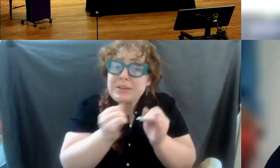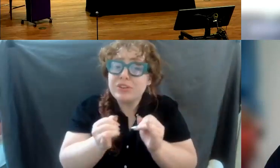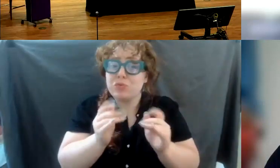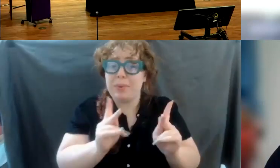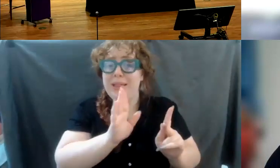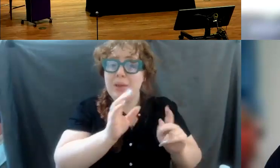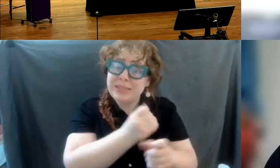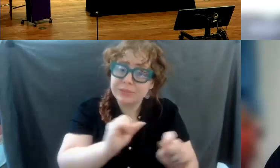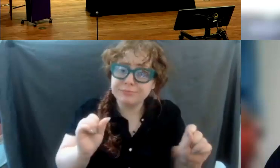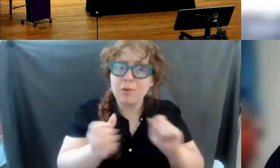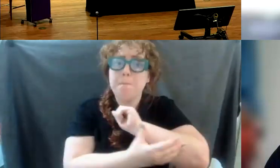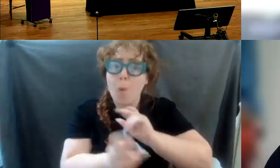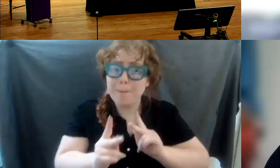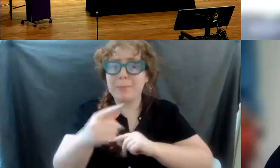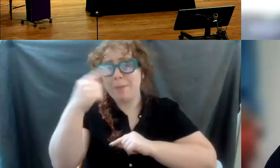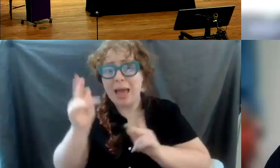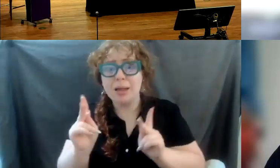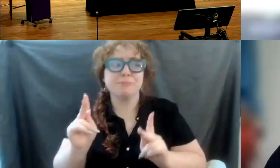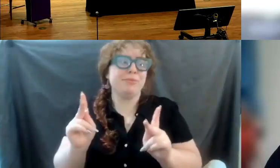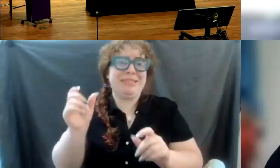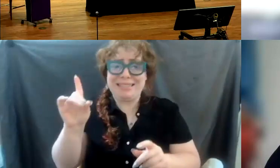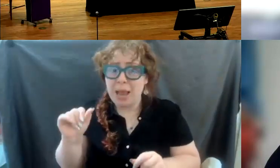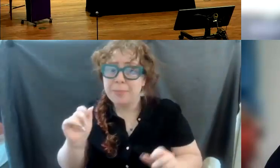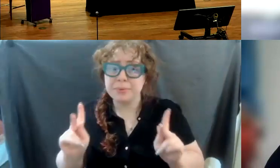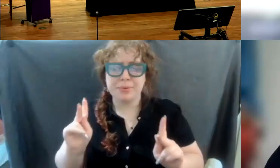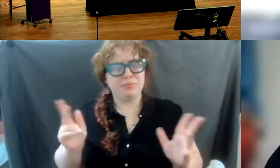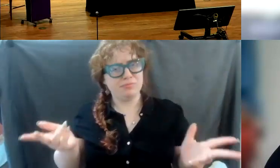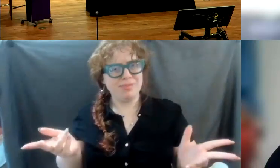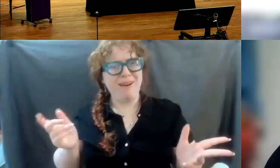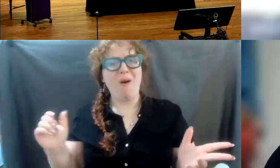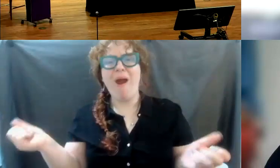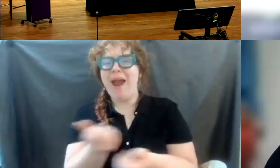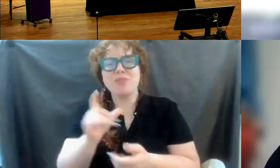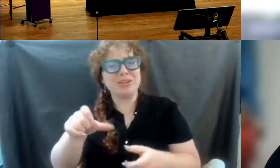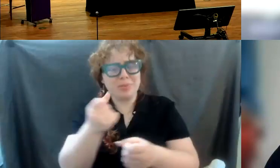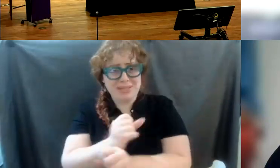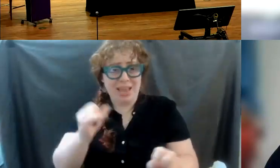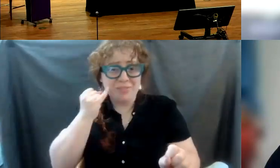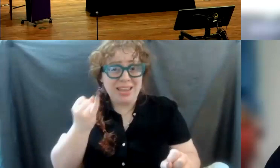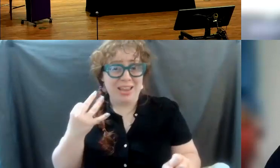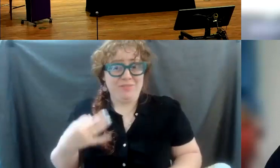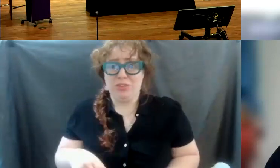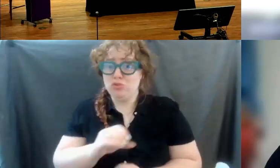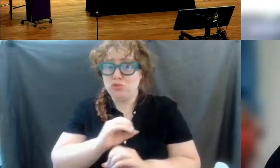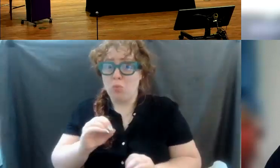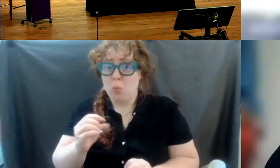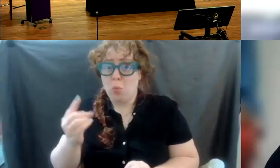and in turn, everybody's safety because none of us are safe. All of us are not safe. And if we have a system of this magnitude